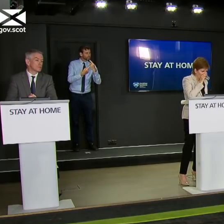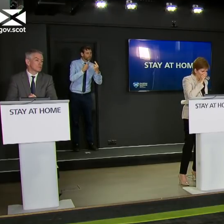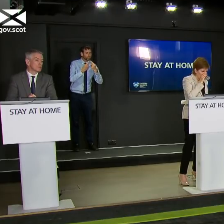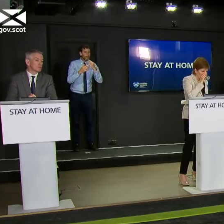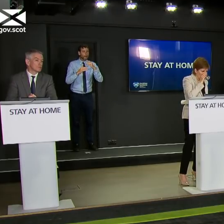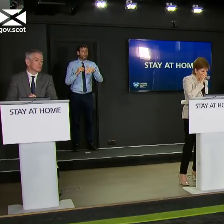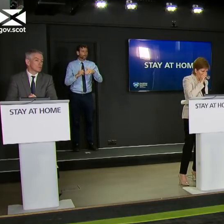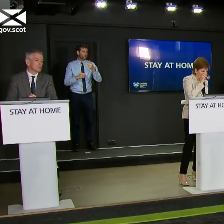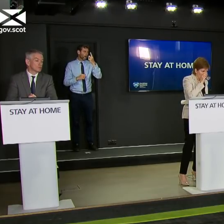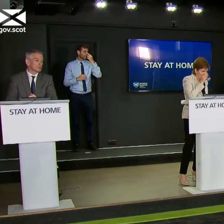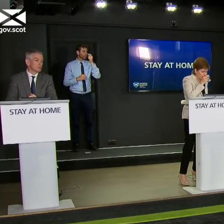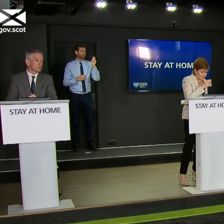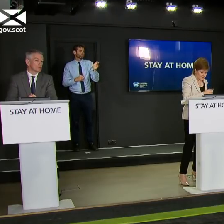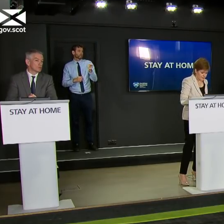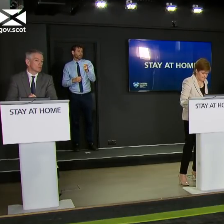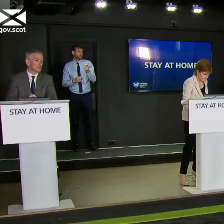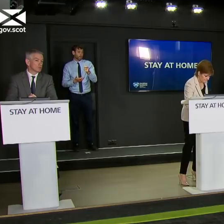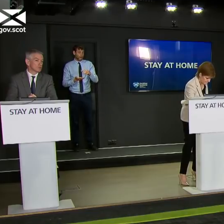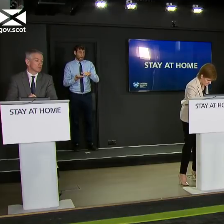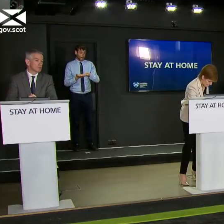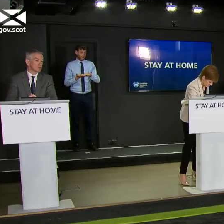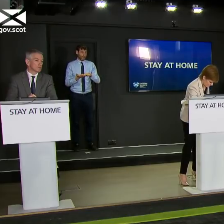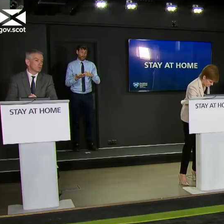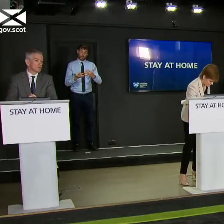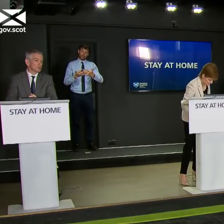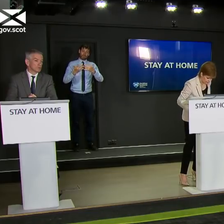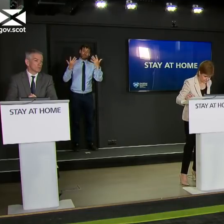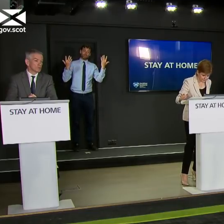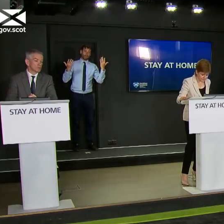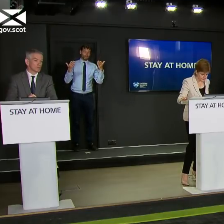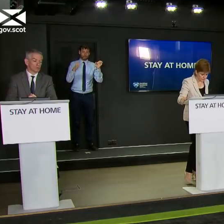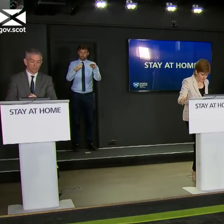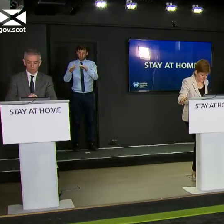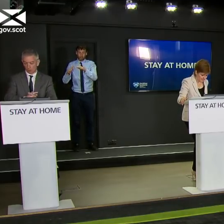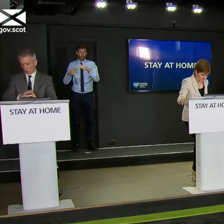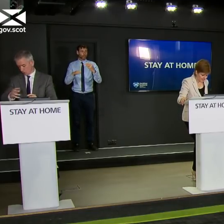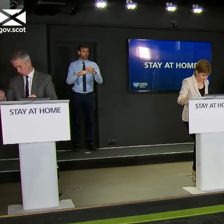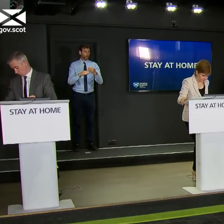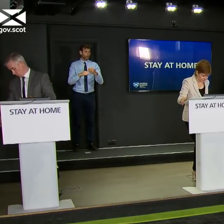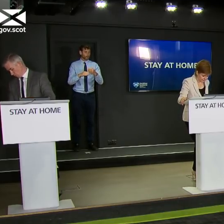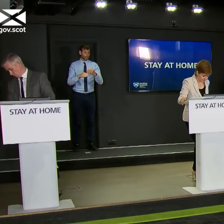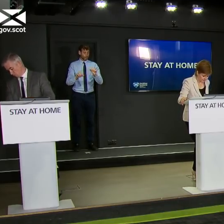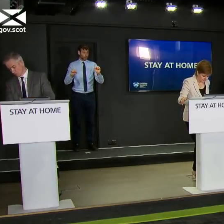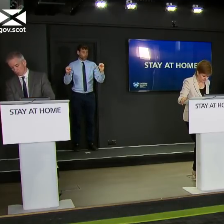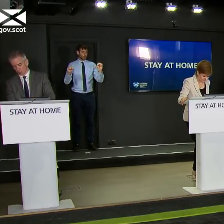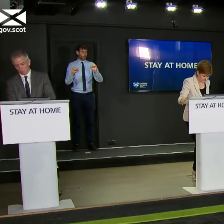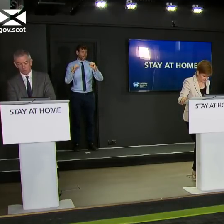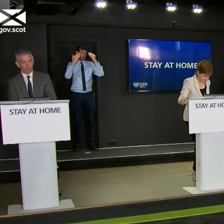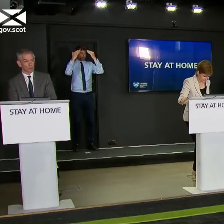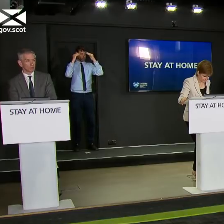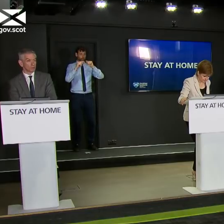a number of weeks before the tourism industry restarts. Can I ask you what can you do now?